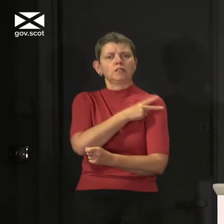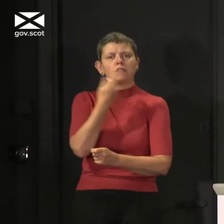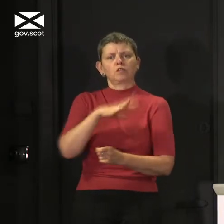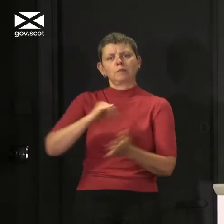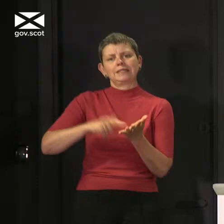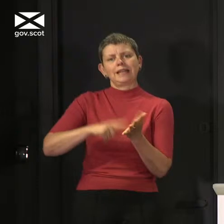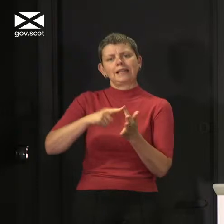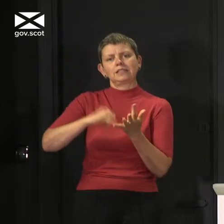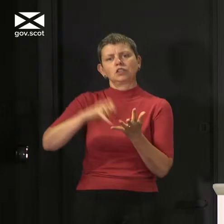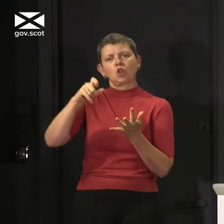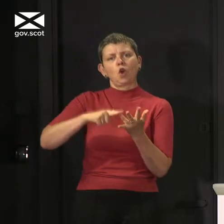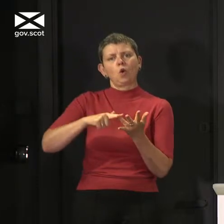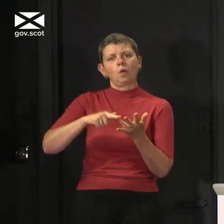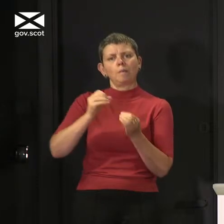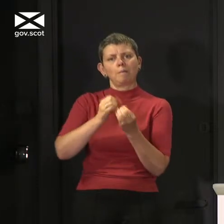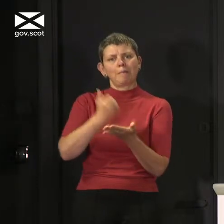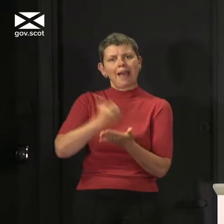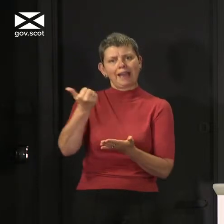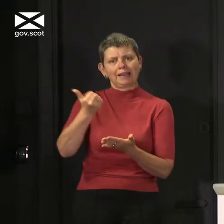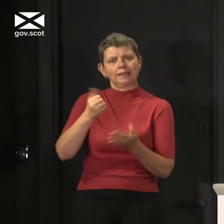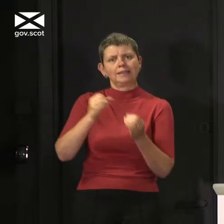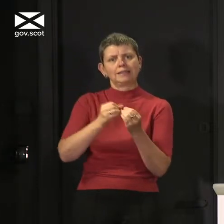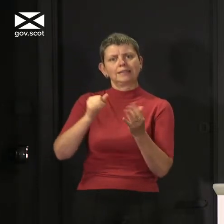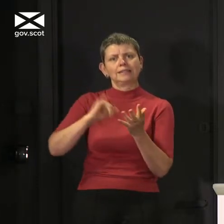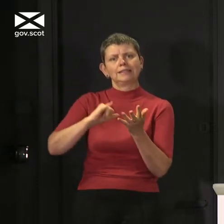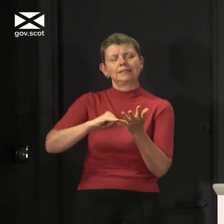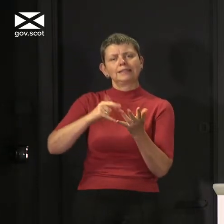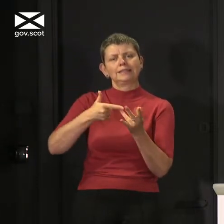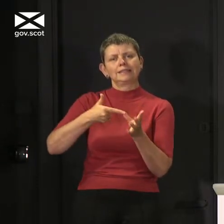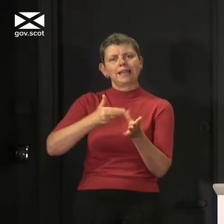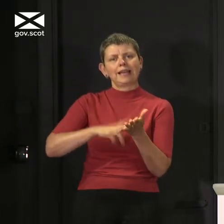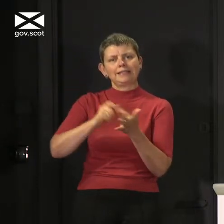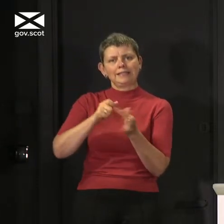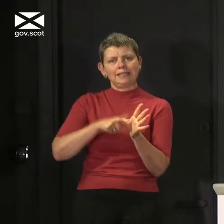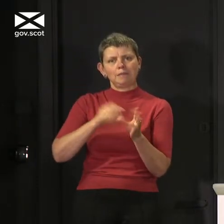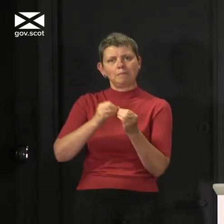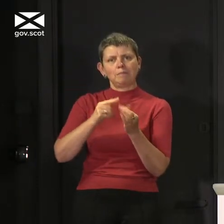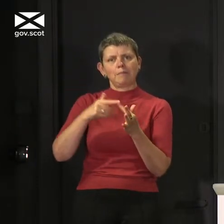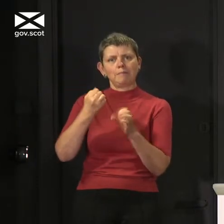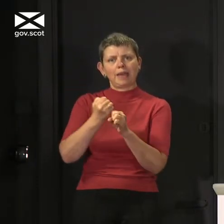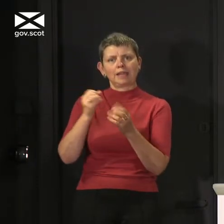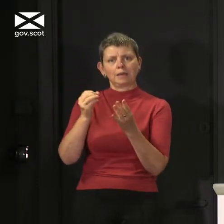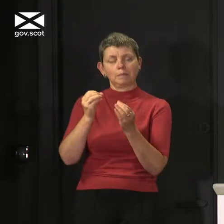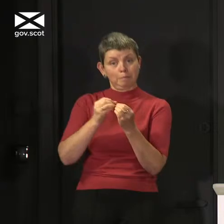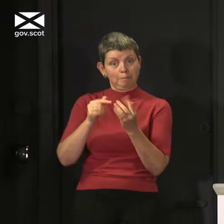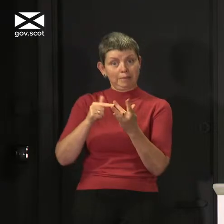the work on developing an implementation plan for the job guarantee. Sandy has valuable